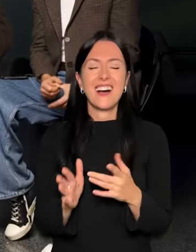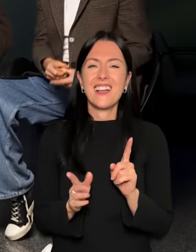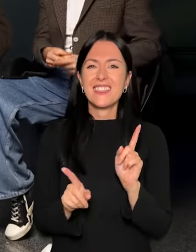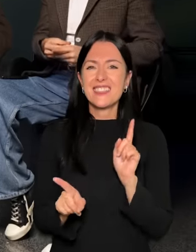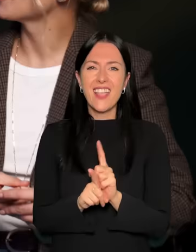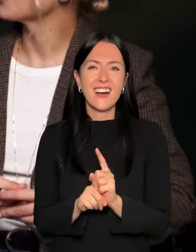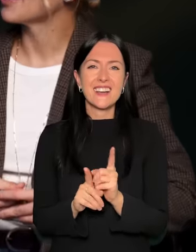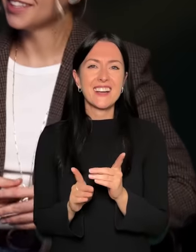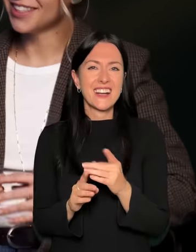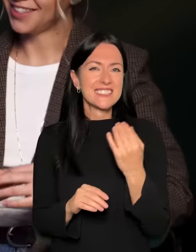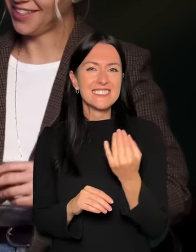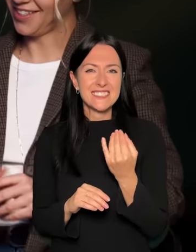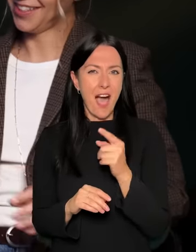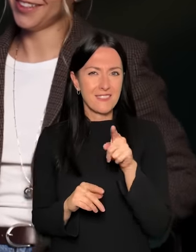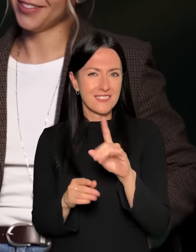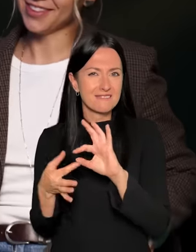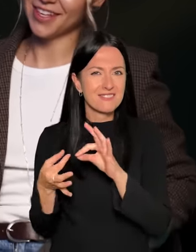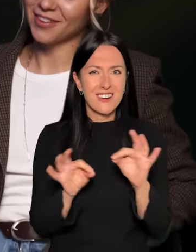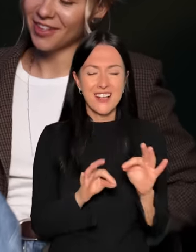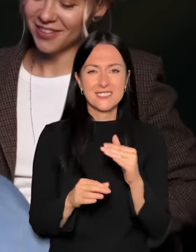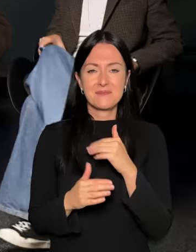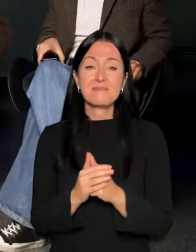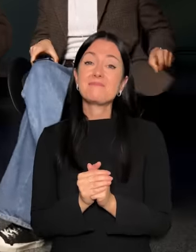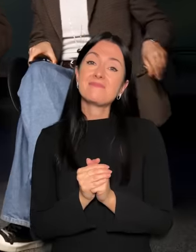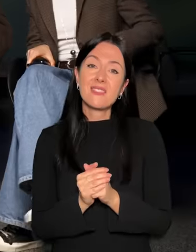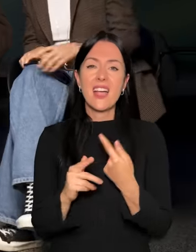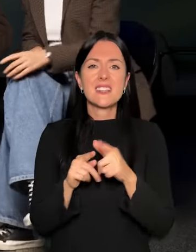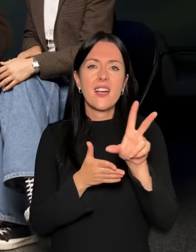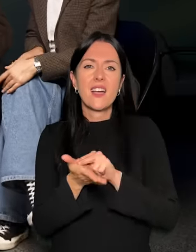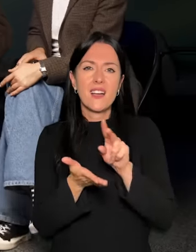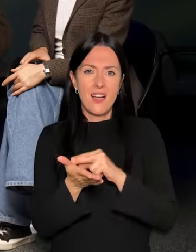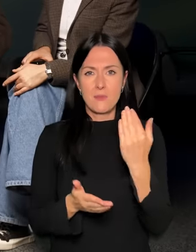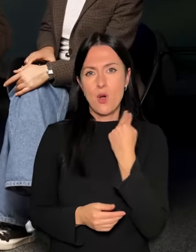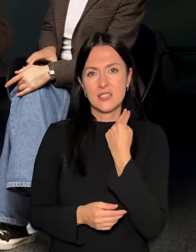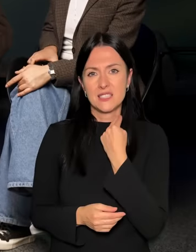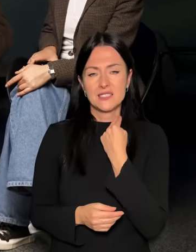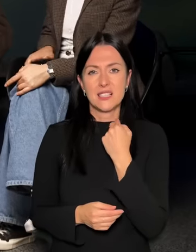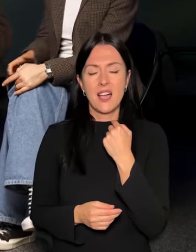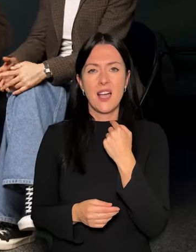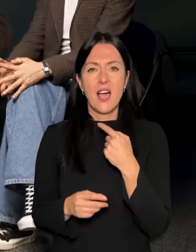You are just a storehouse of interesting phrases. It's a tracing-paper from English "leap of faith",